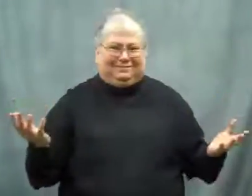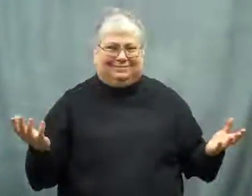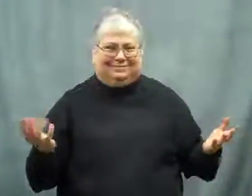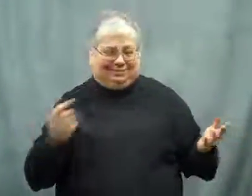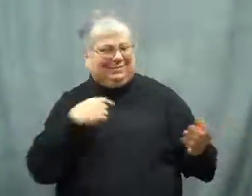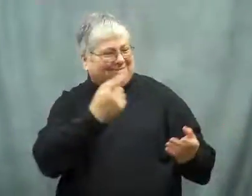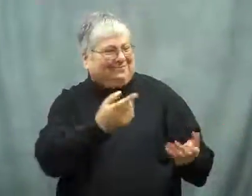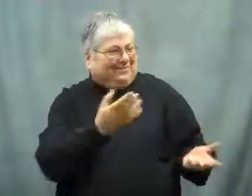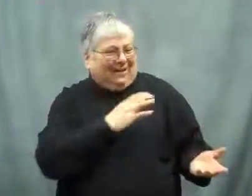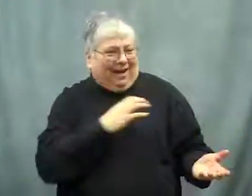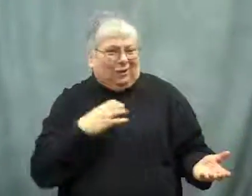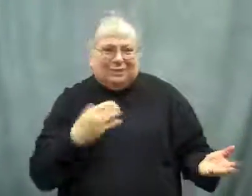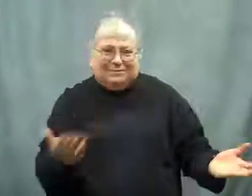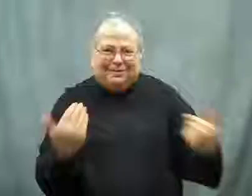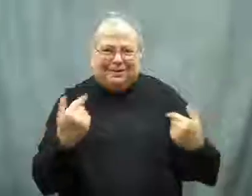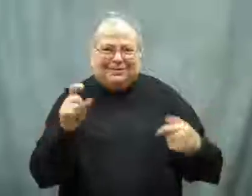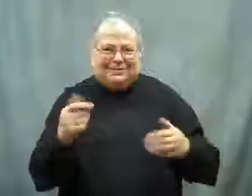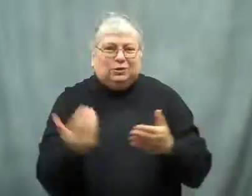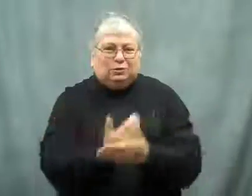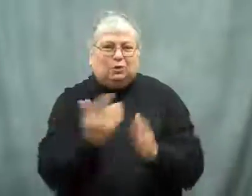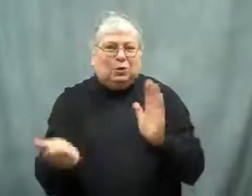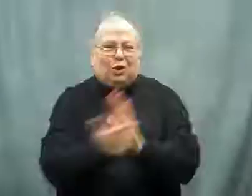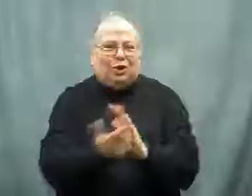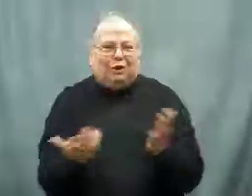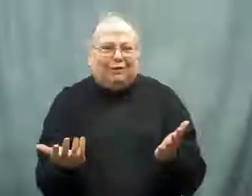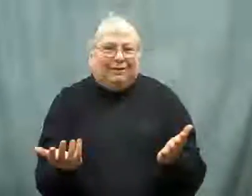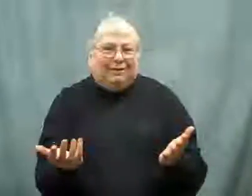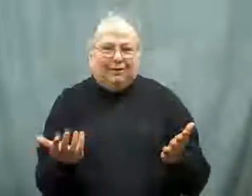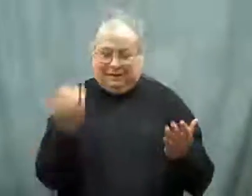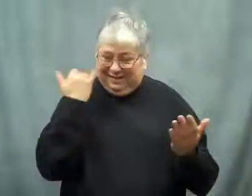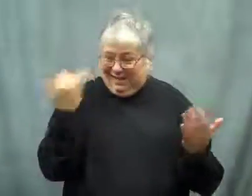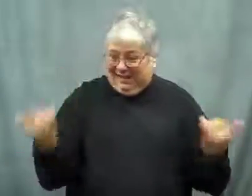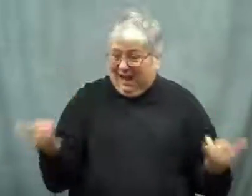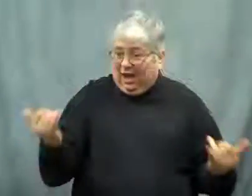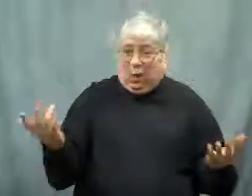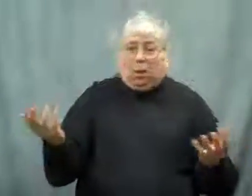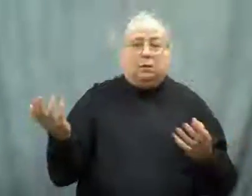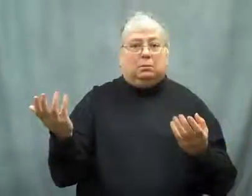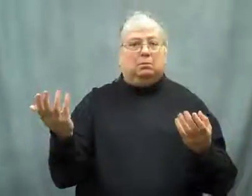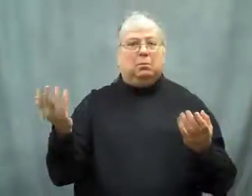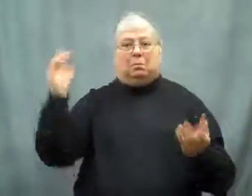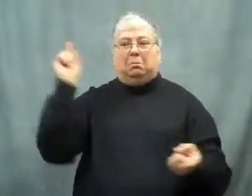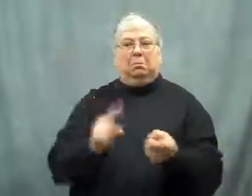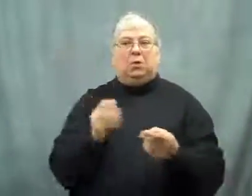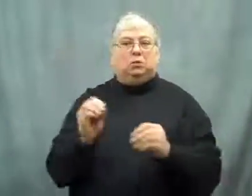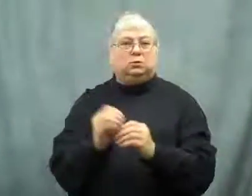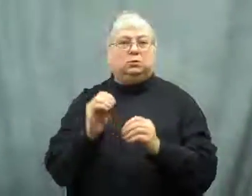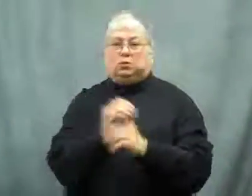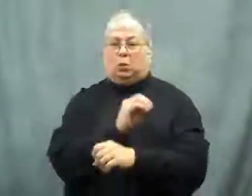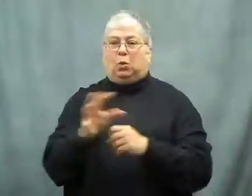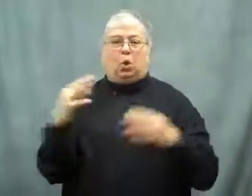He told Congress new laws were needed for this.